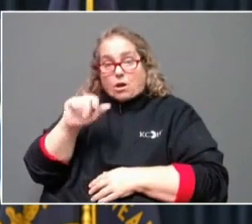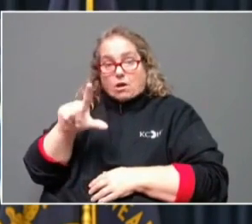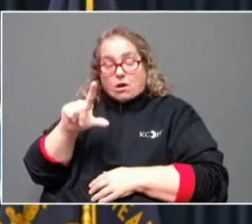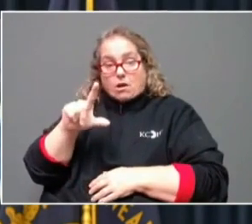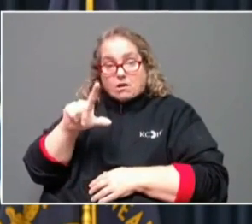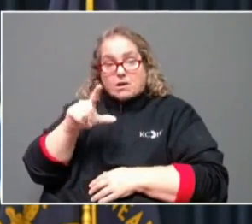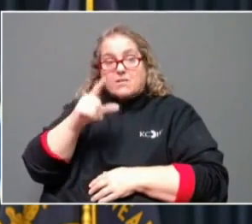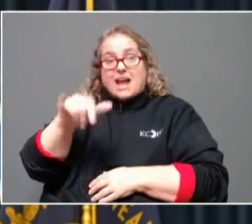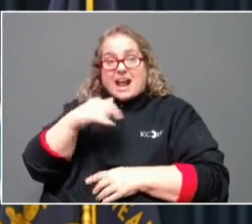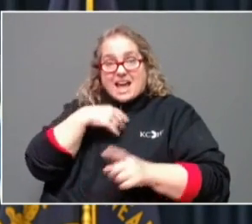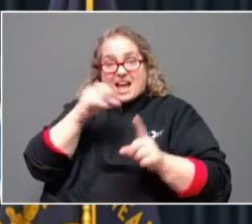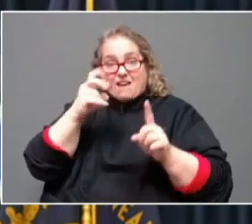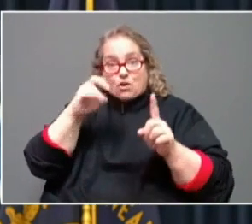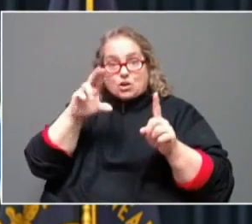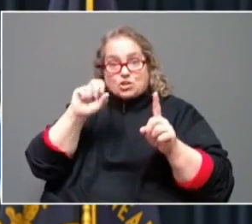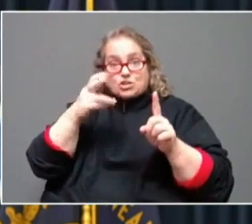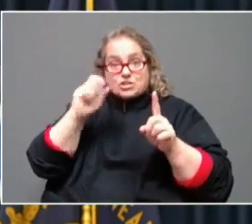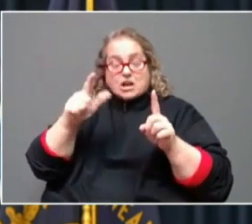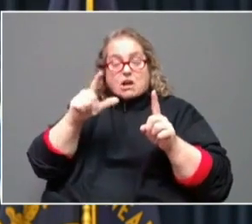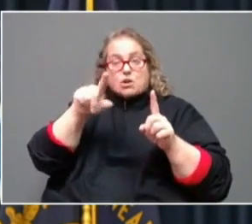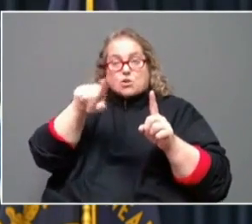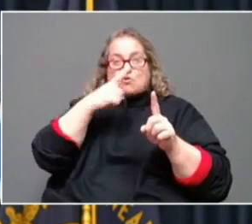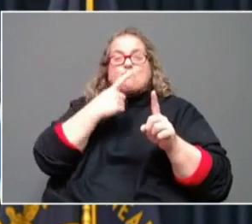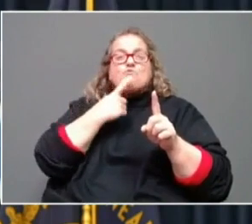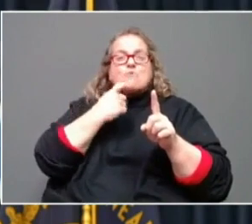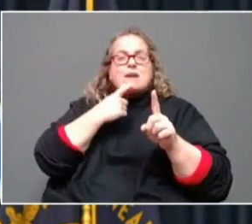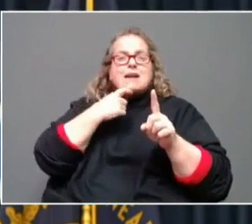little red and blue shell next to their name. We're going to expand that and